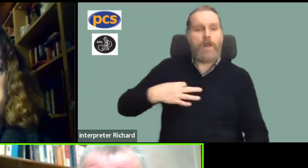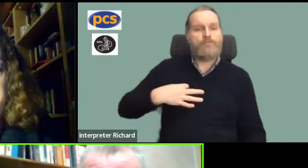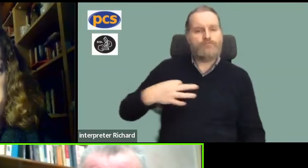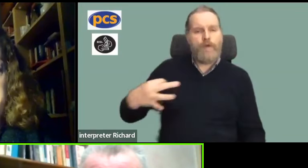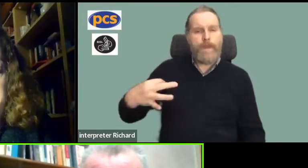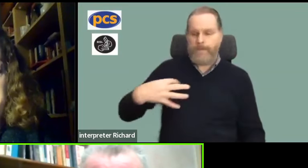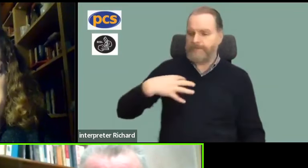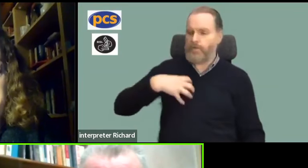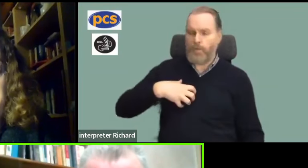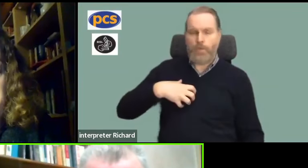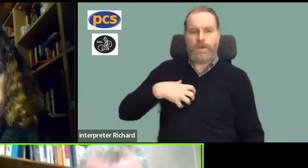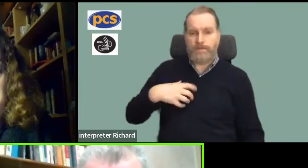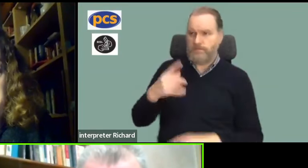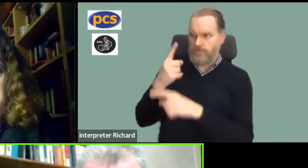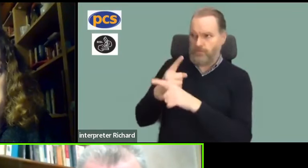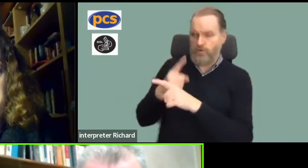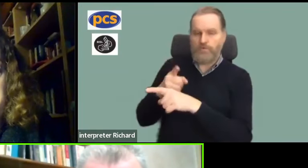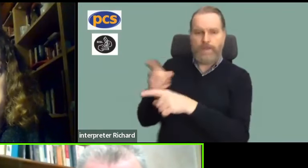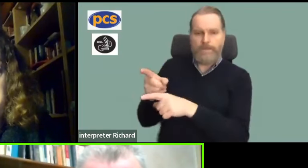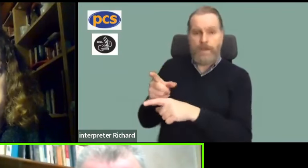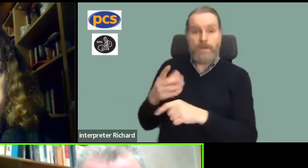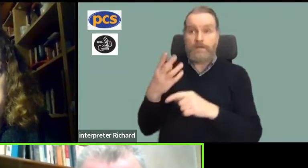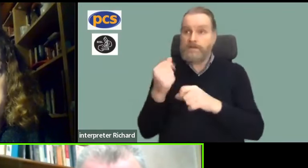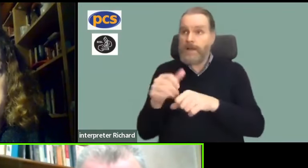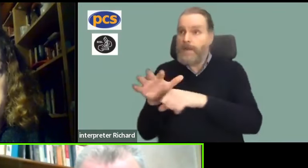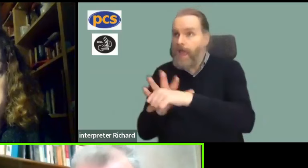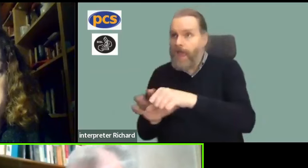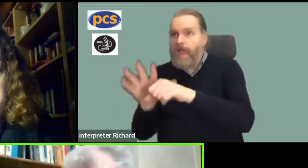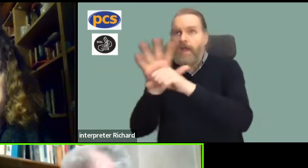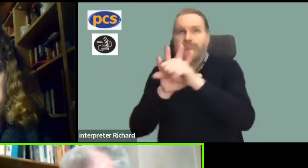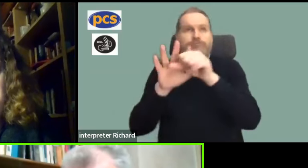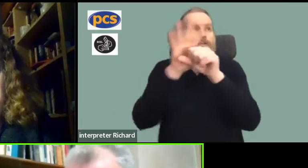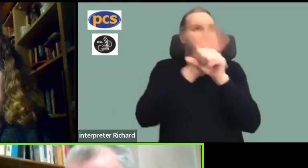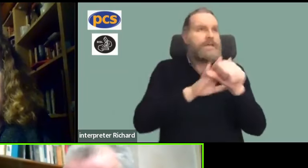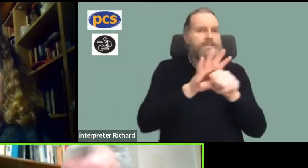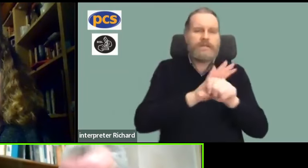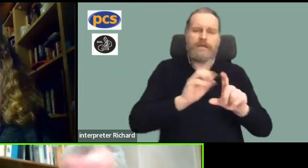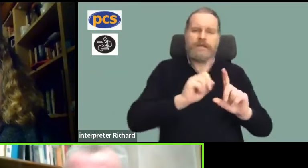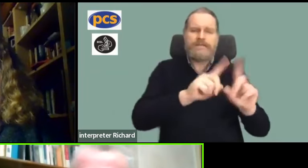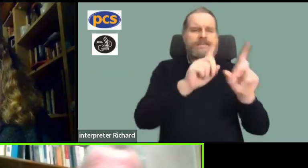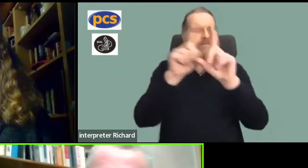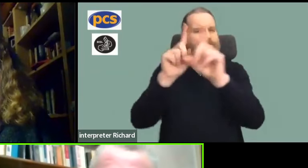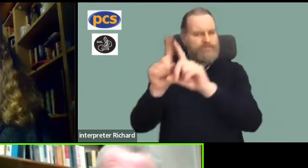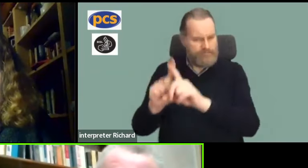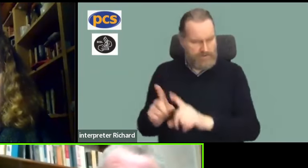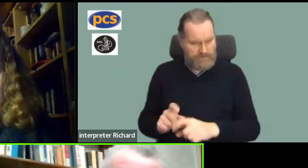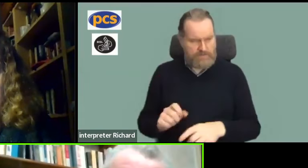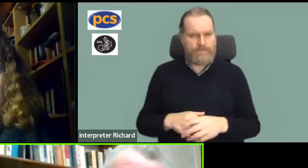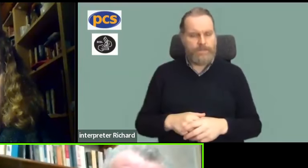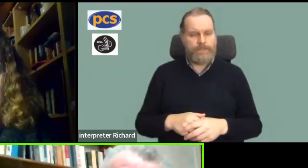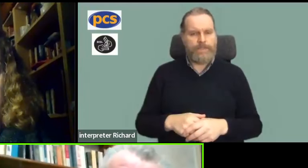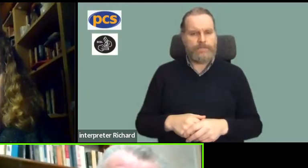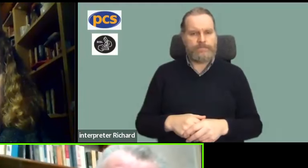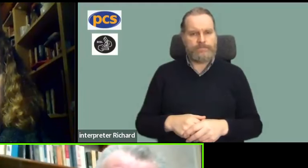local rep , or , or for time official for the e area covered, because clearly different things apply in different different parts of the